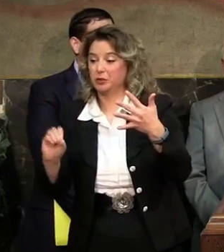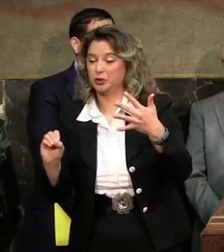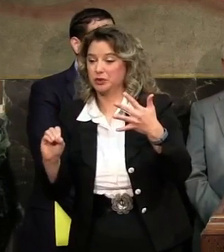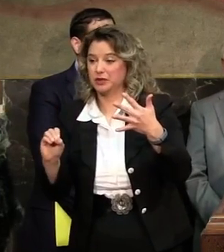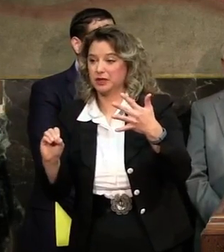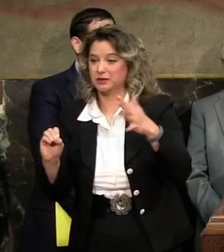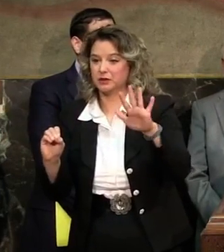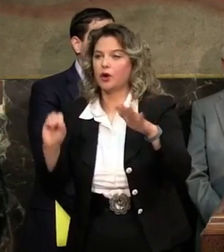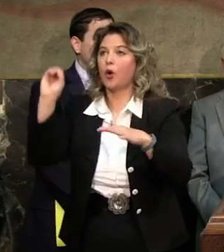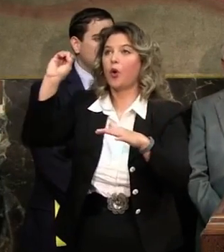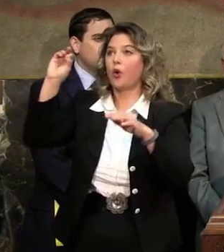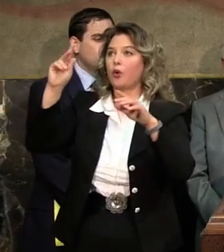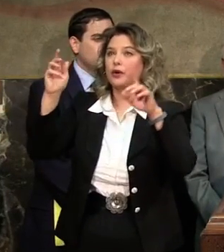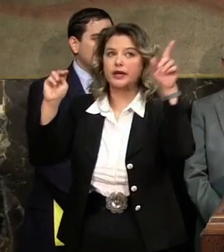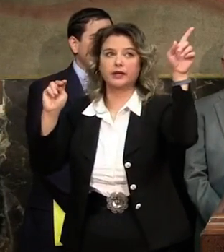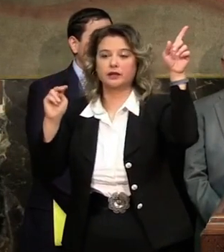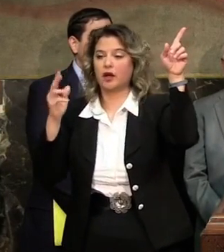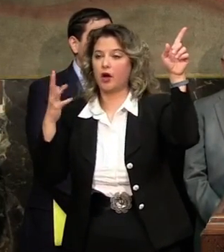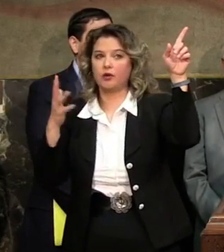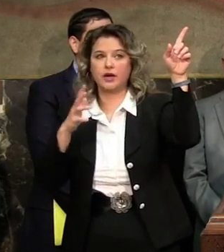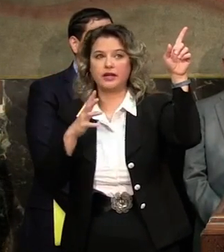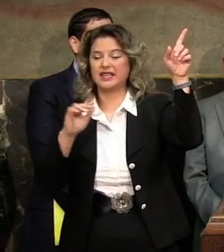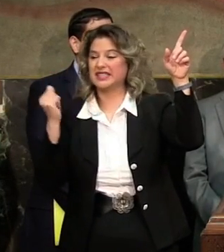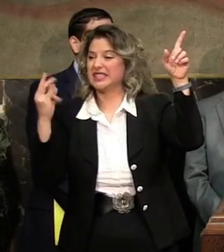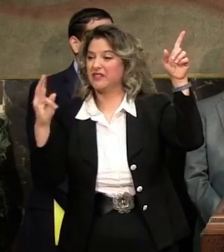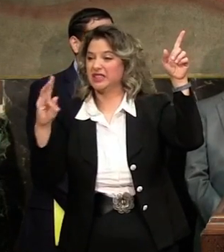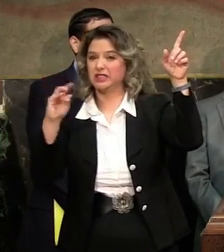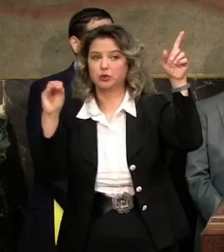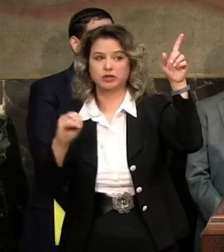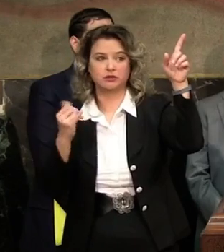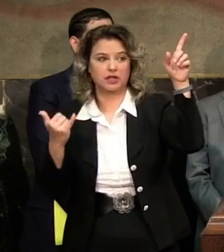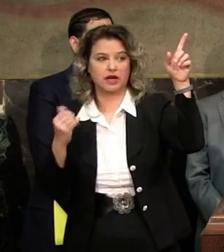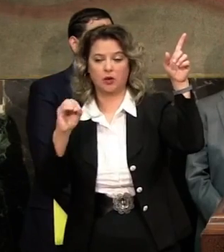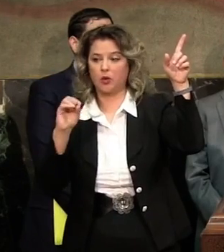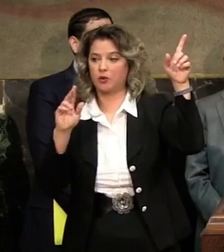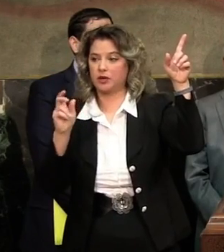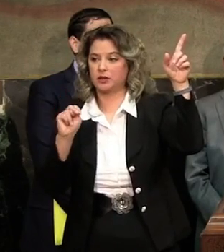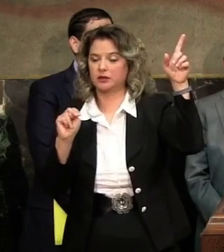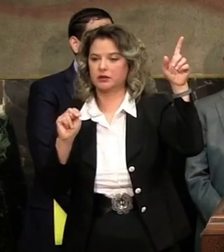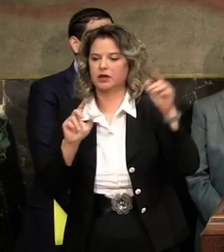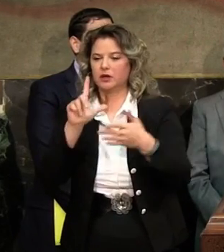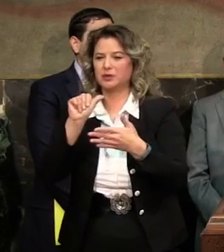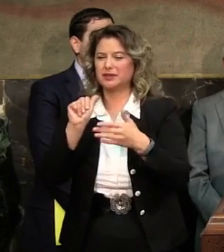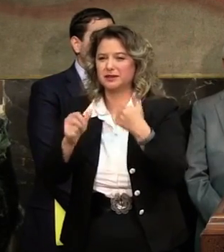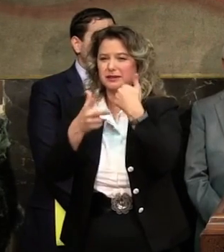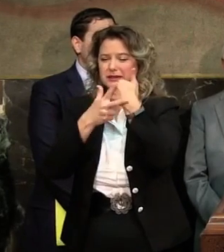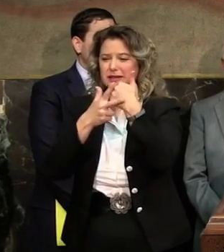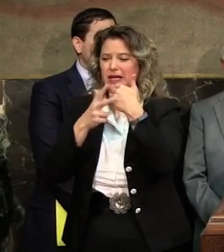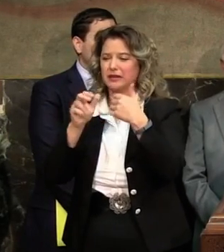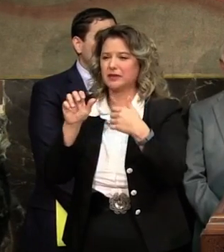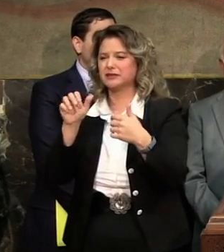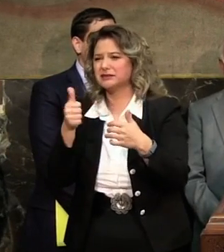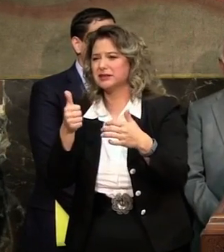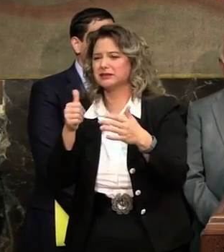fifty percent of ours now at seventeen percent Louisiana could save tens of millions of dollars a year change the